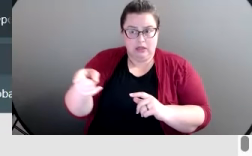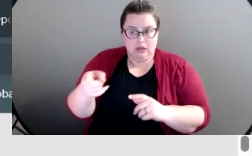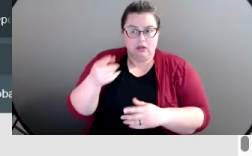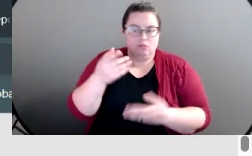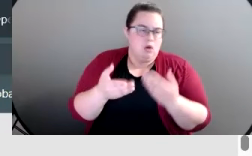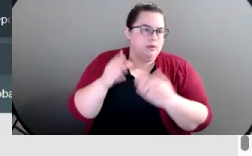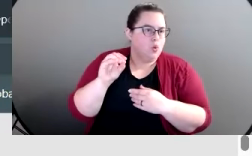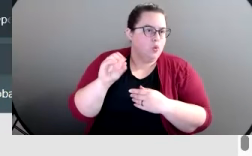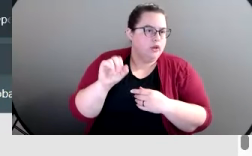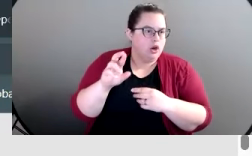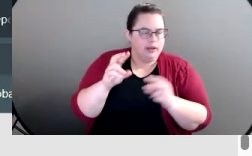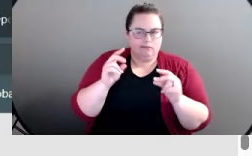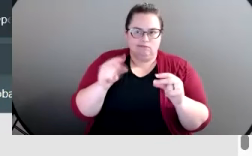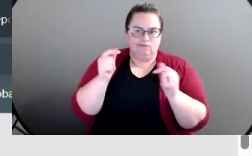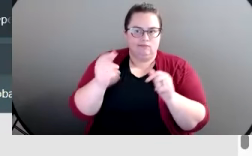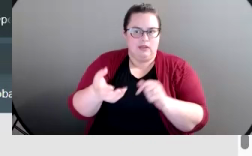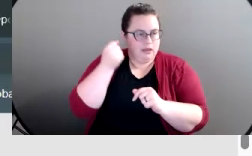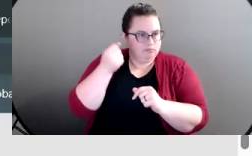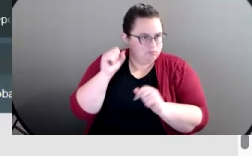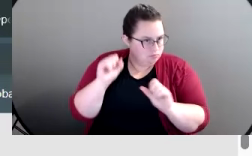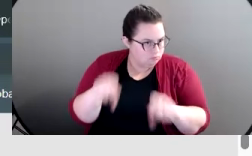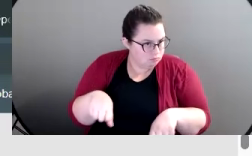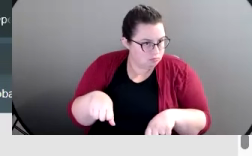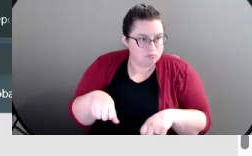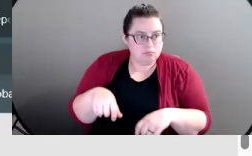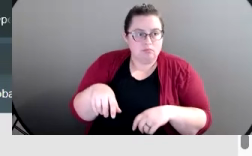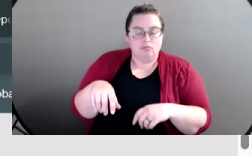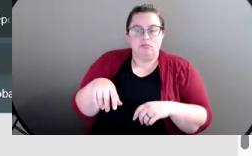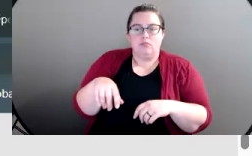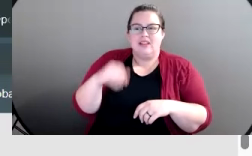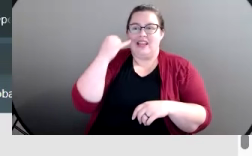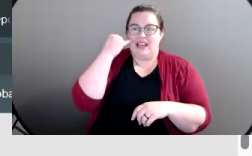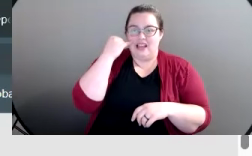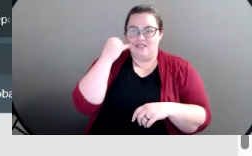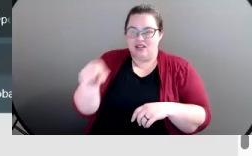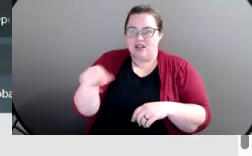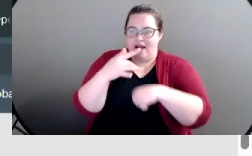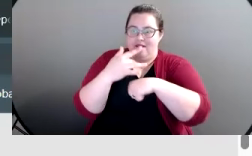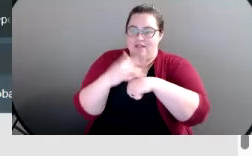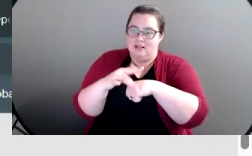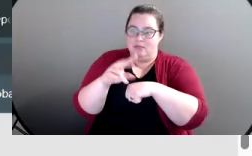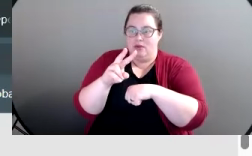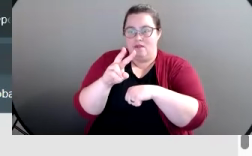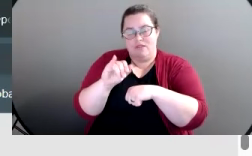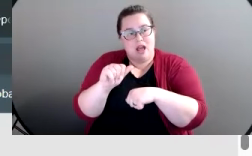You can get it right away. If it has this little note here that says available via library access